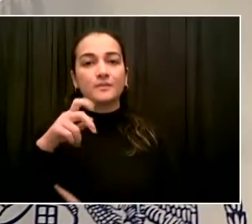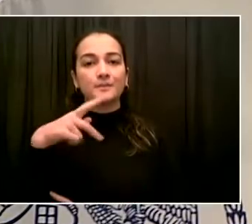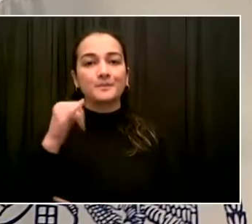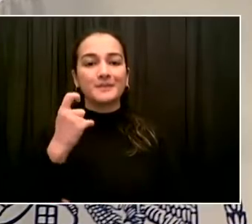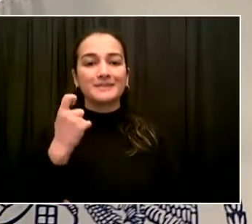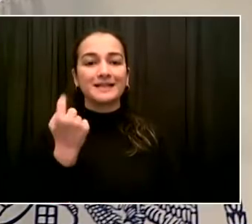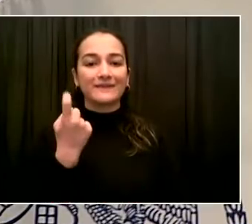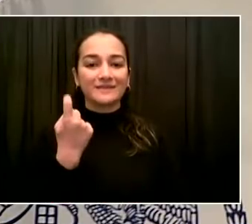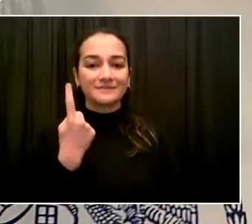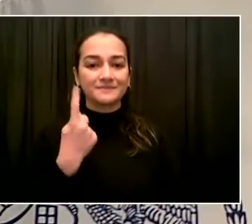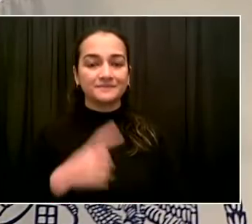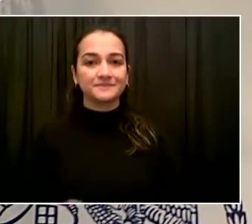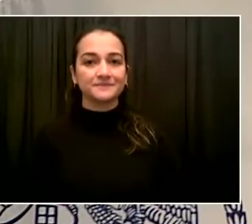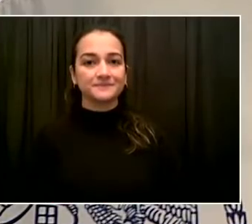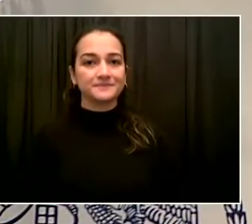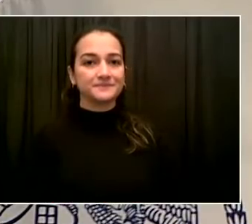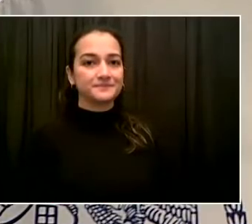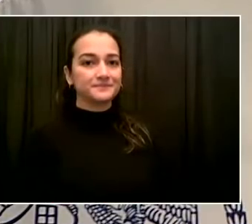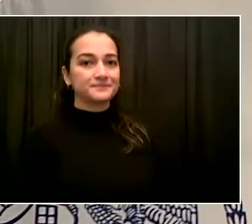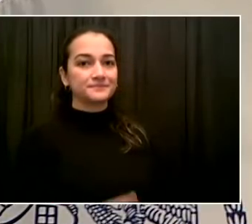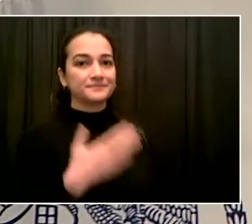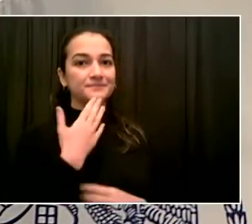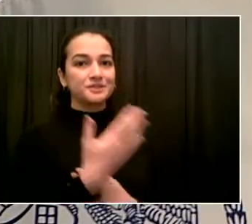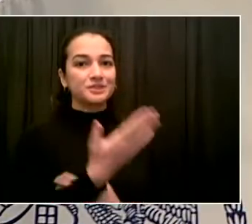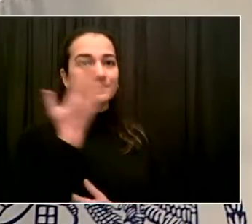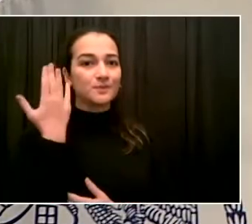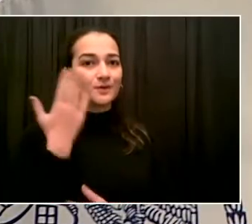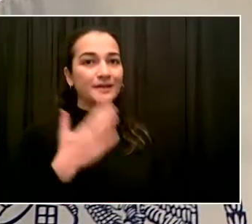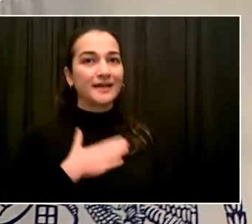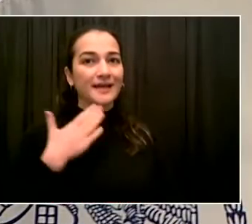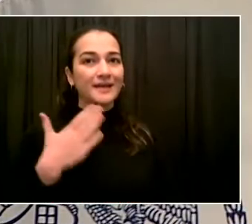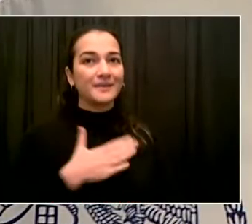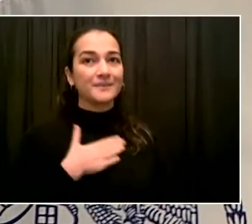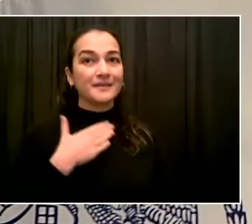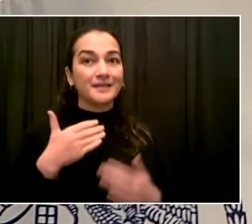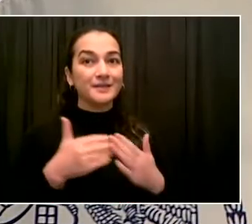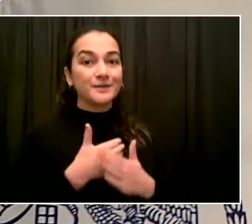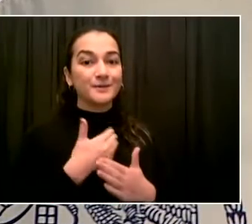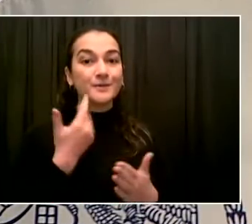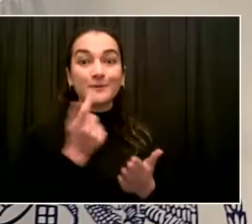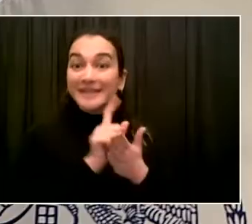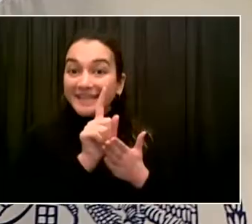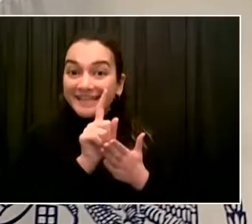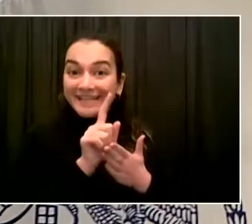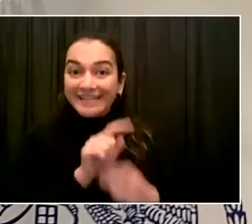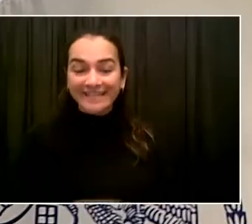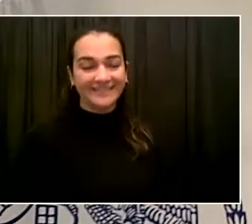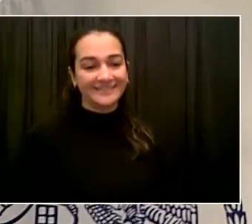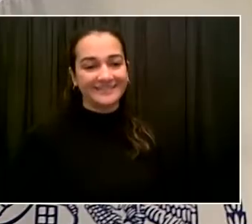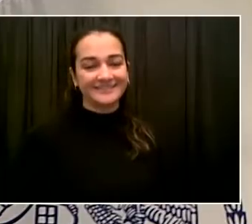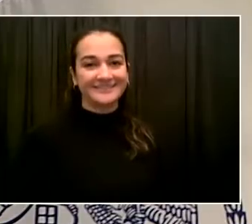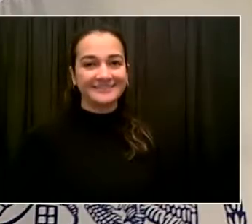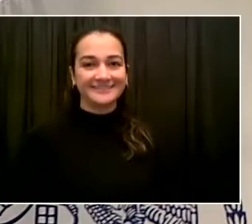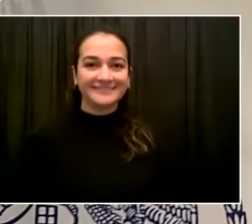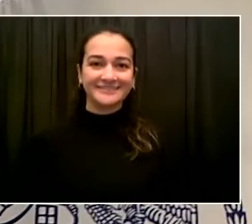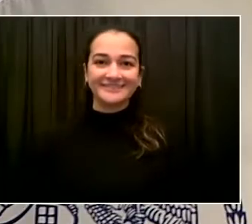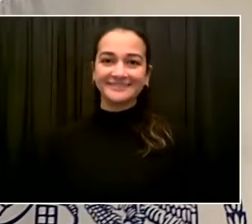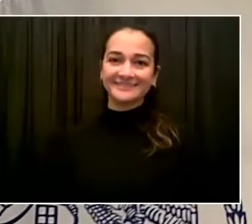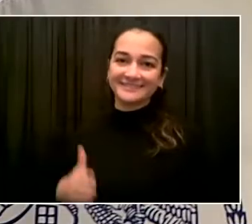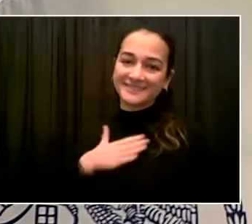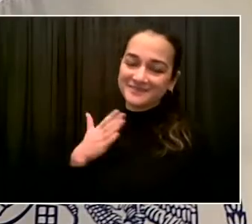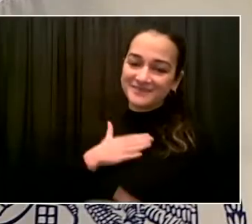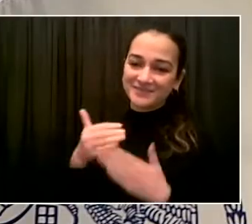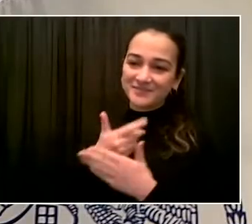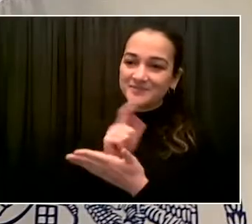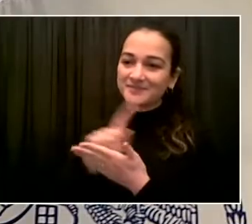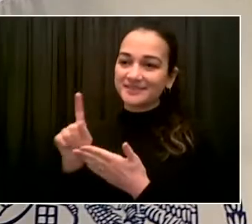JAMES WITH PIX 11